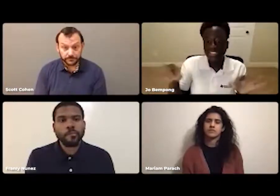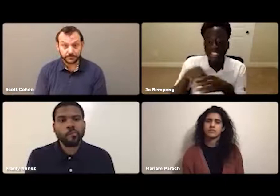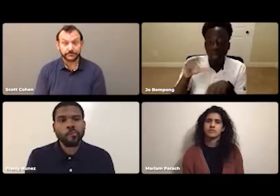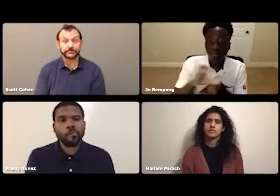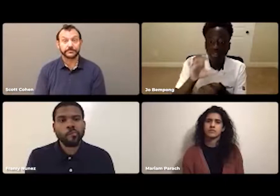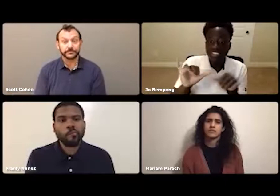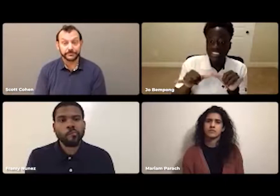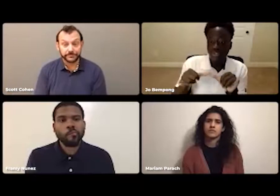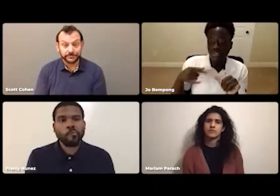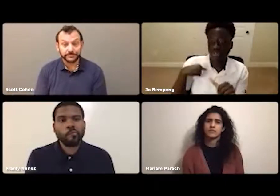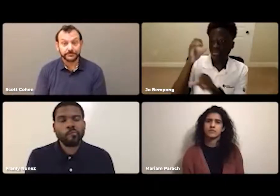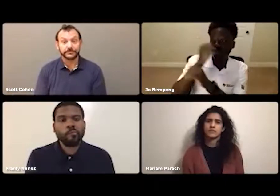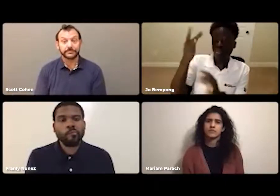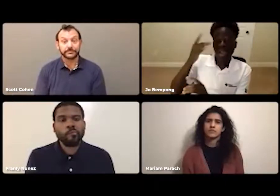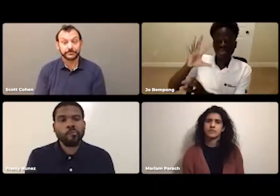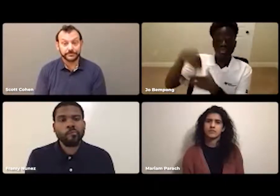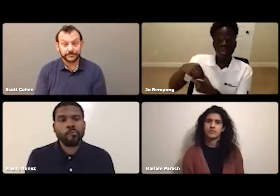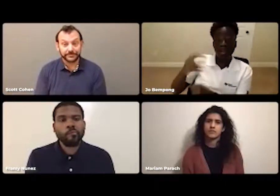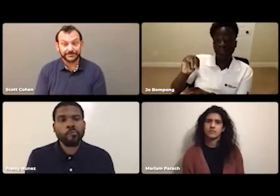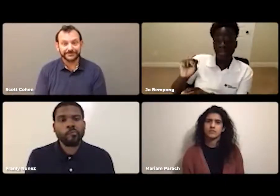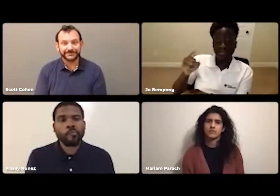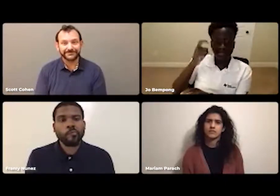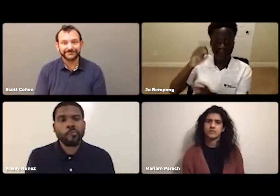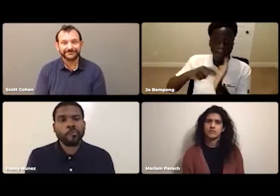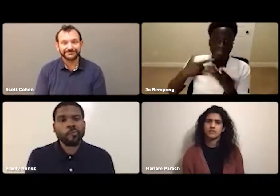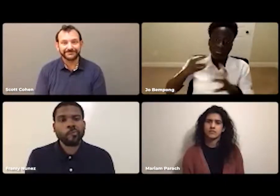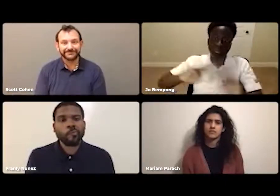Science.